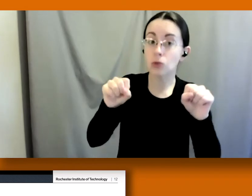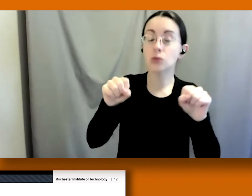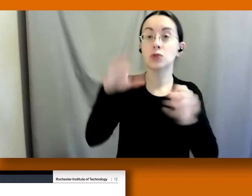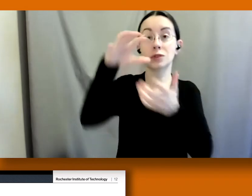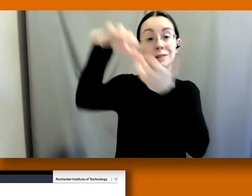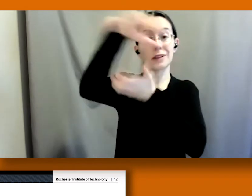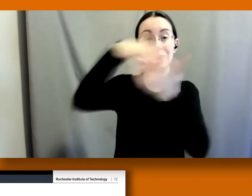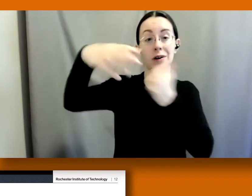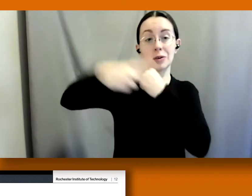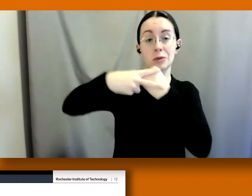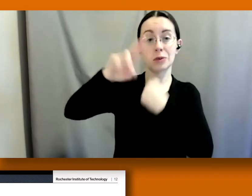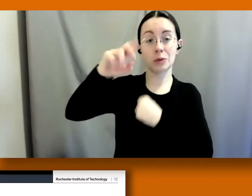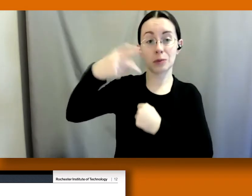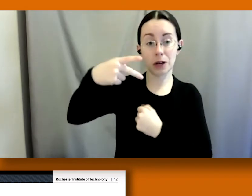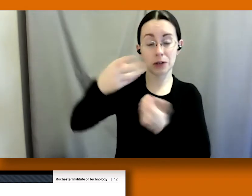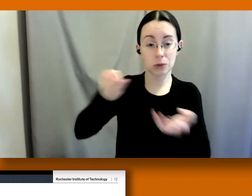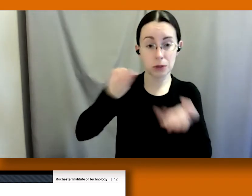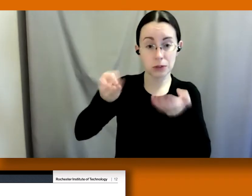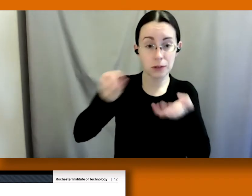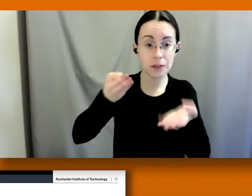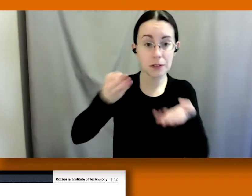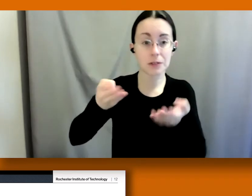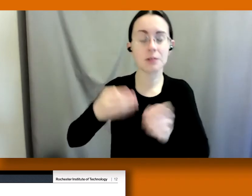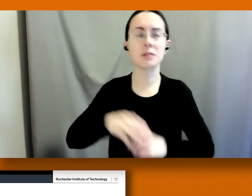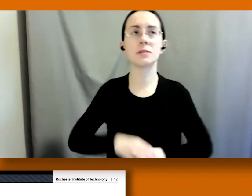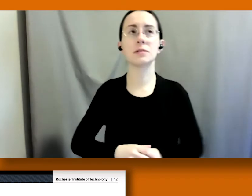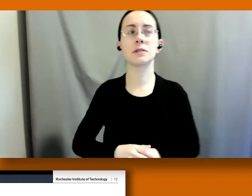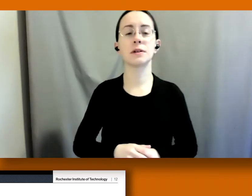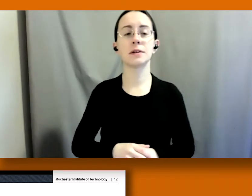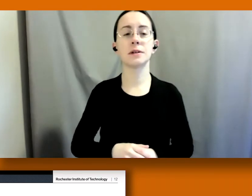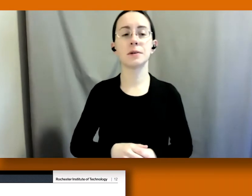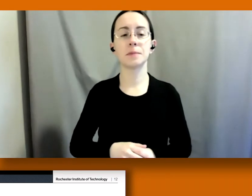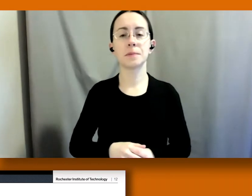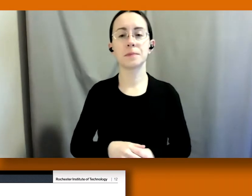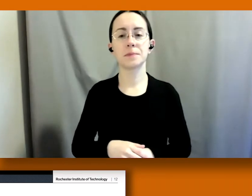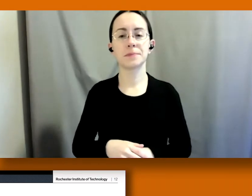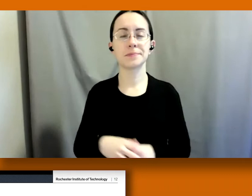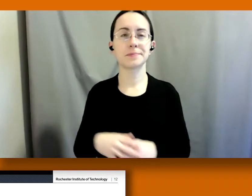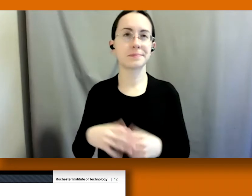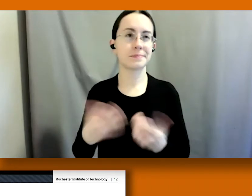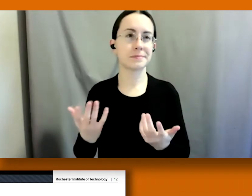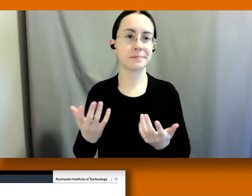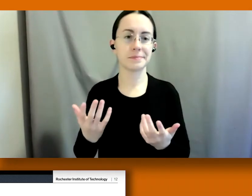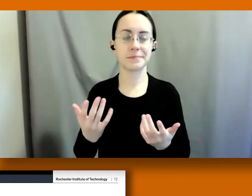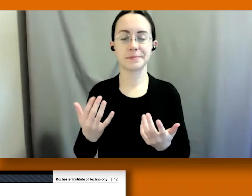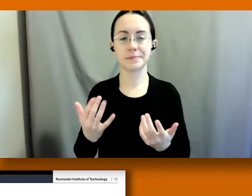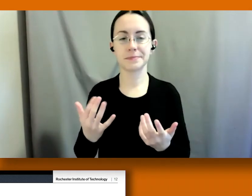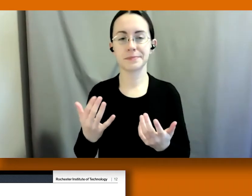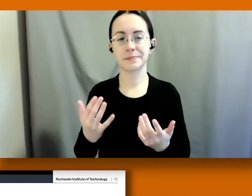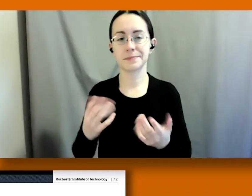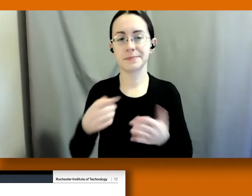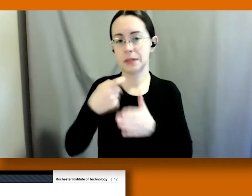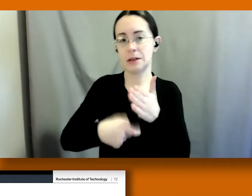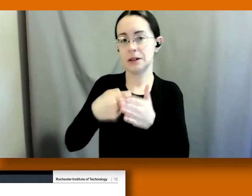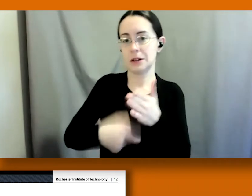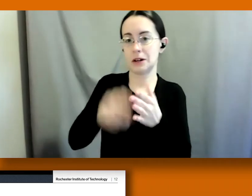um, any cost associated with, um... computer-based retrieval